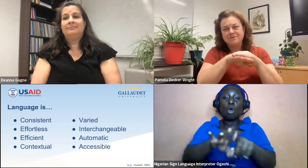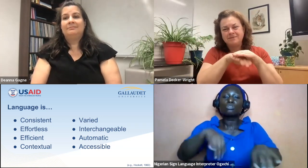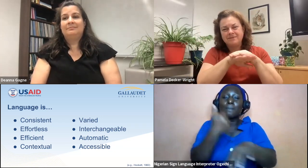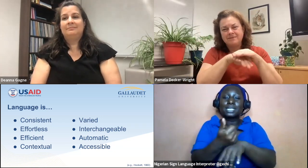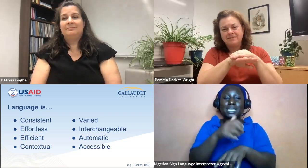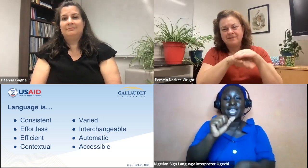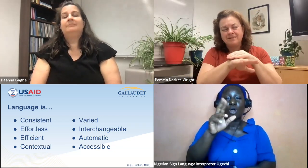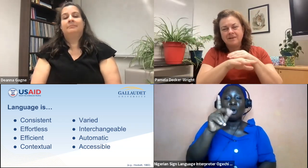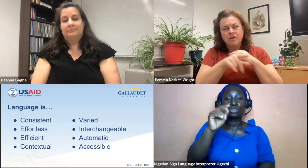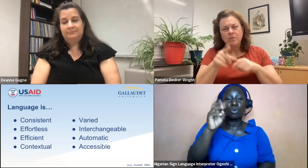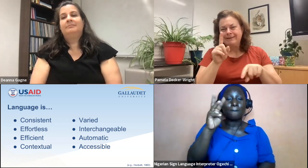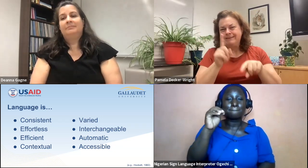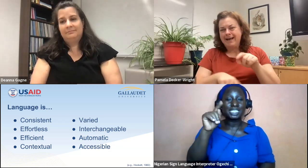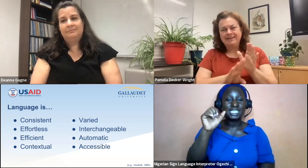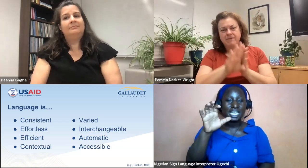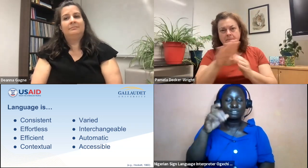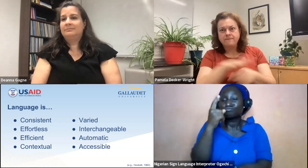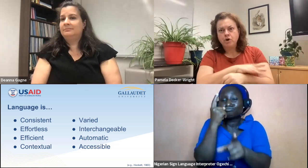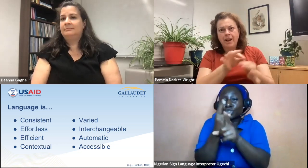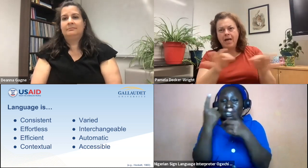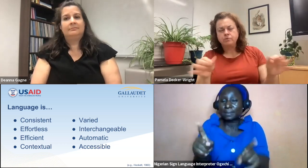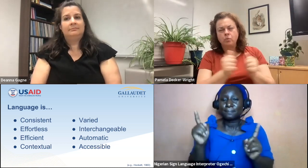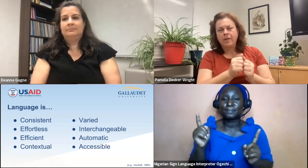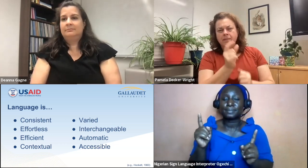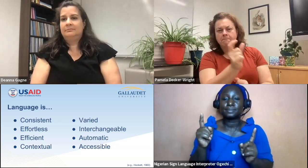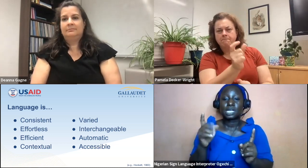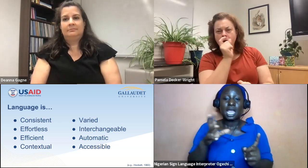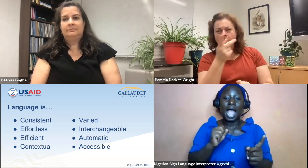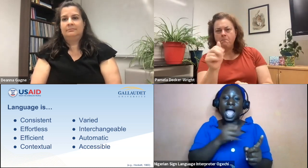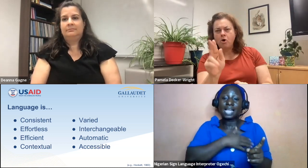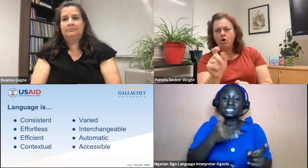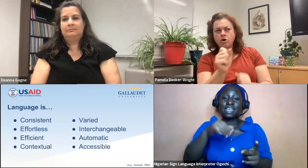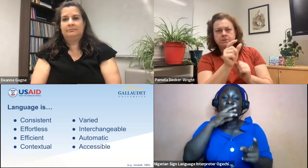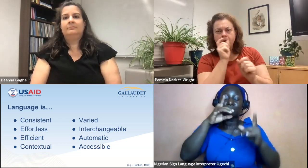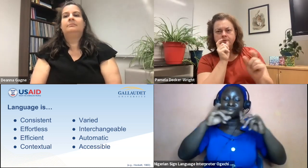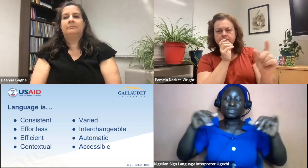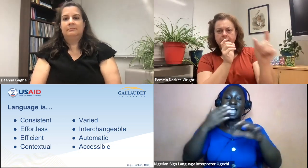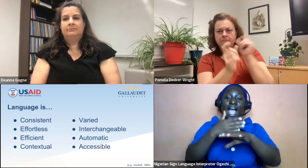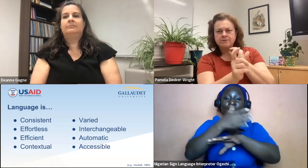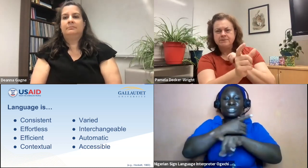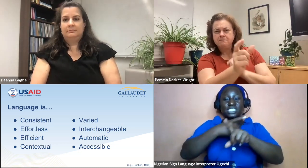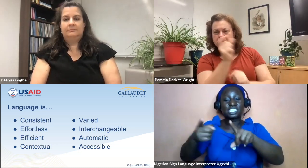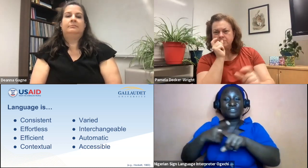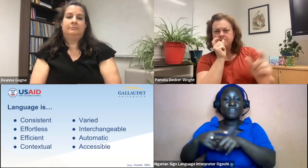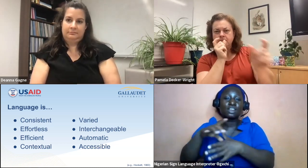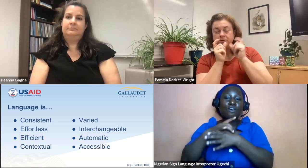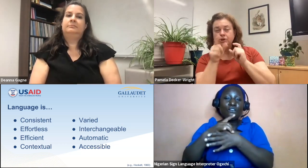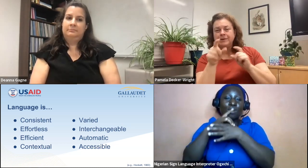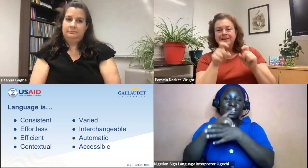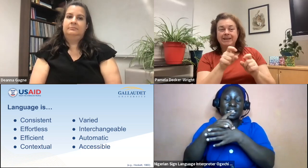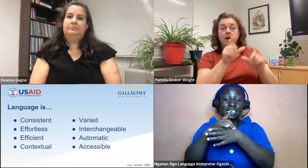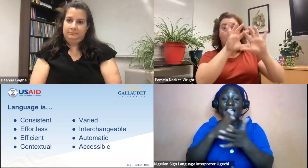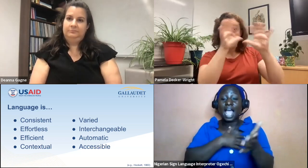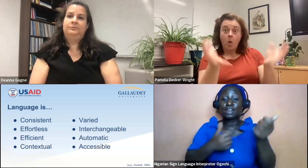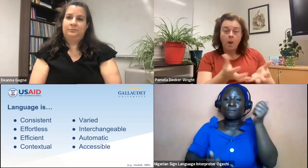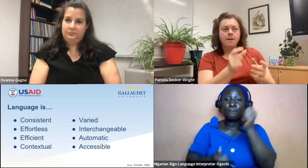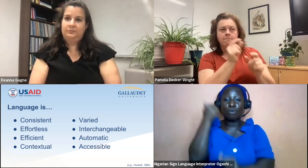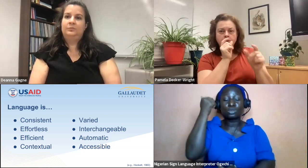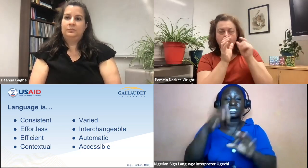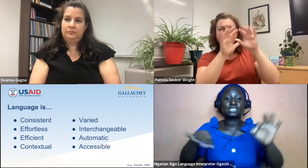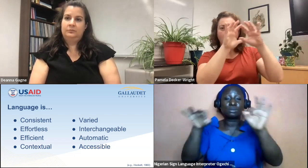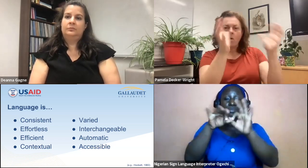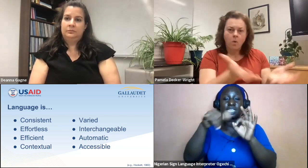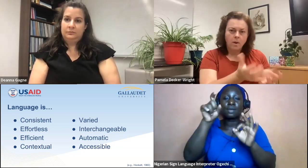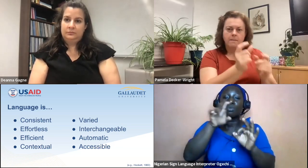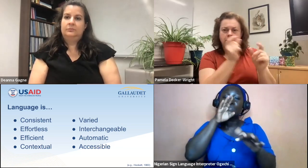And then, most important, they need to be accessible to the users. You can't develop a full language with only having certain parts only receiving certain parts. You need the whole